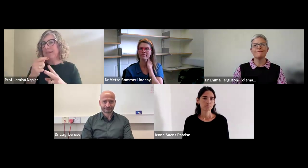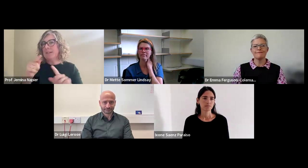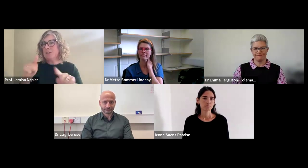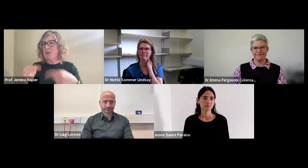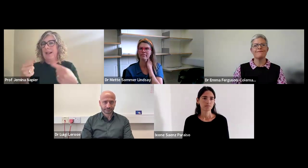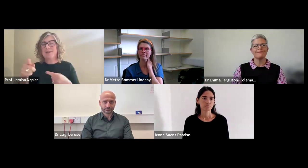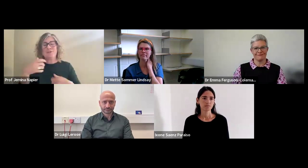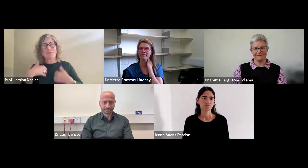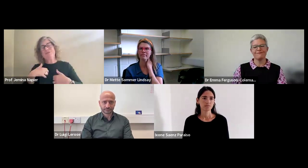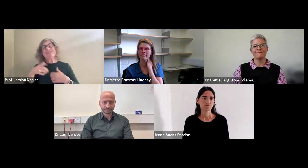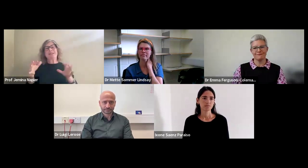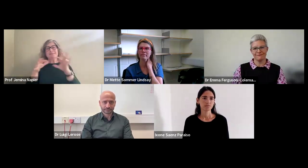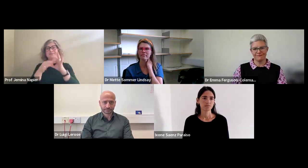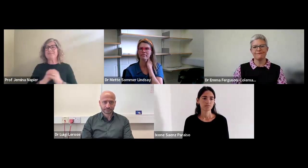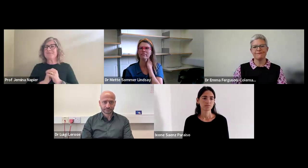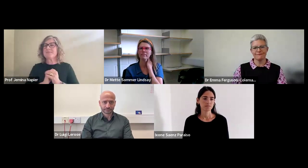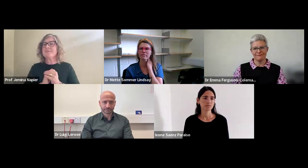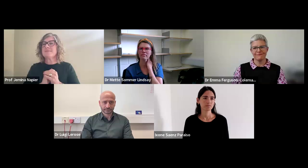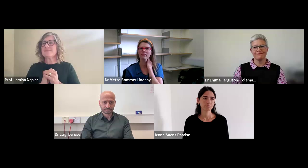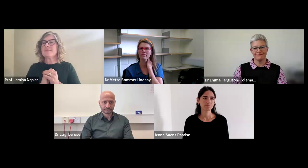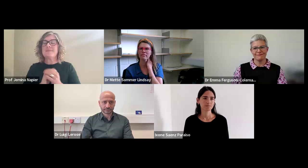once you finally got the funding, trying to find appropriate interpreters is a